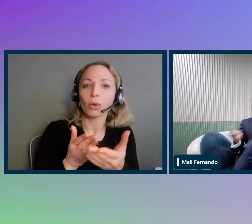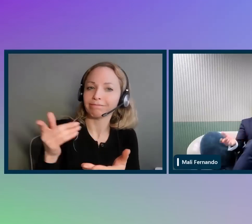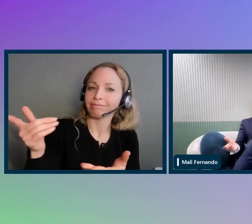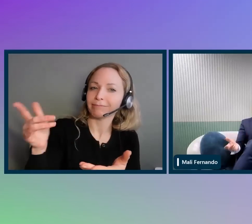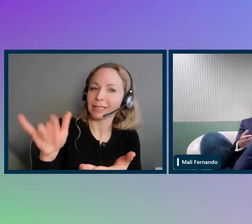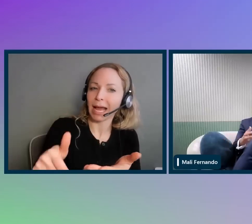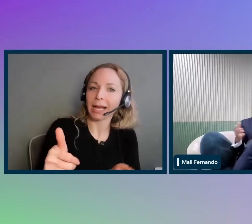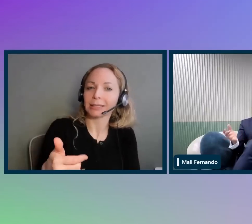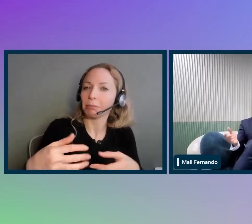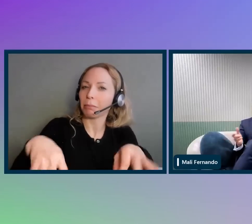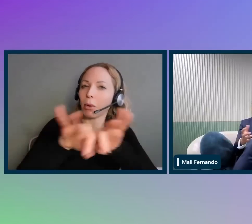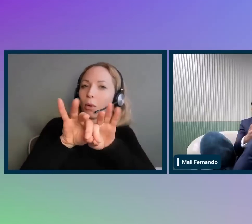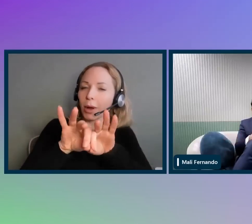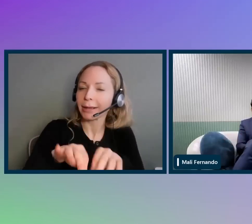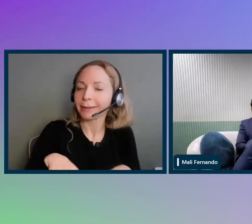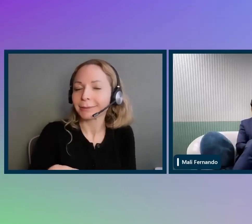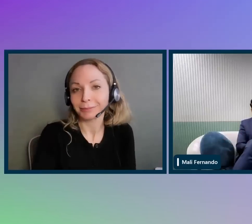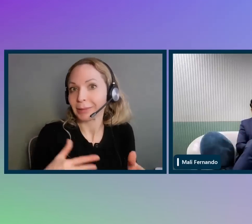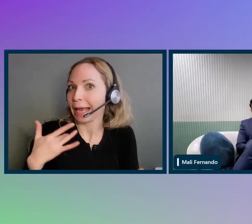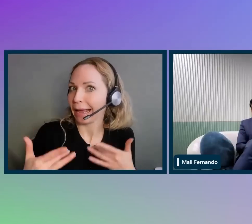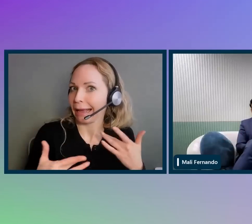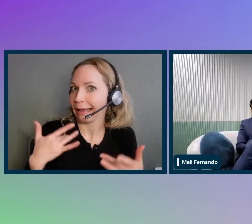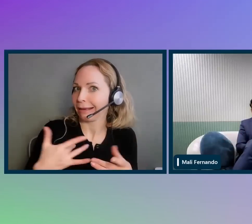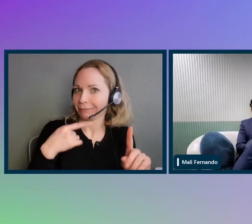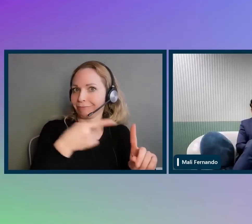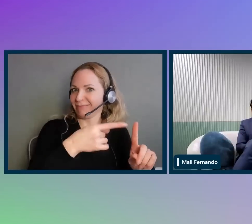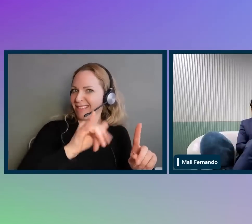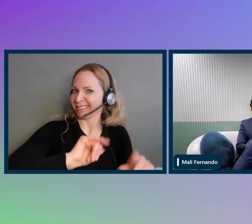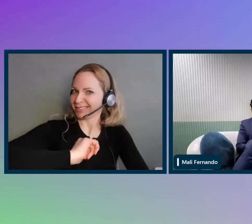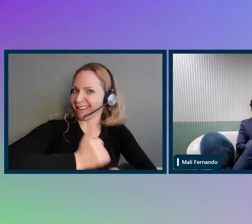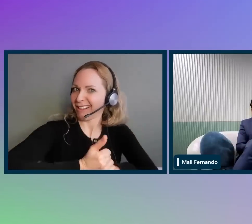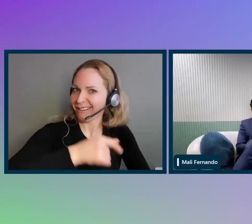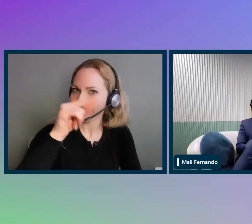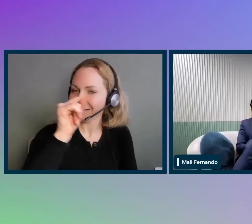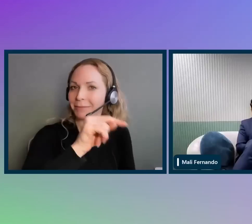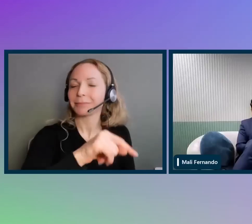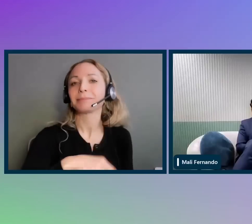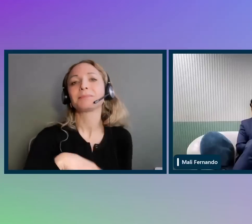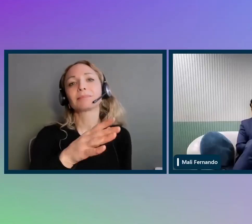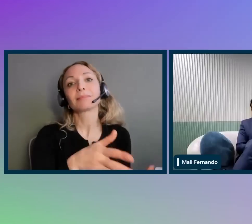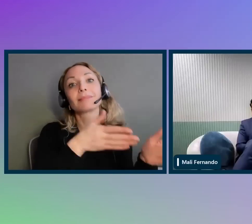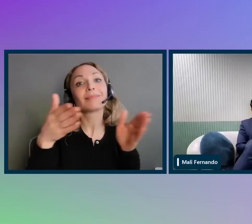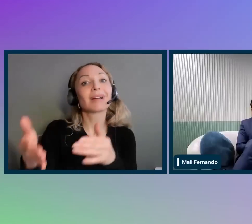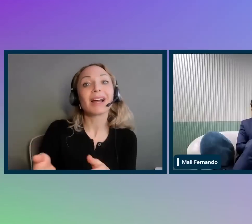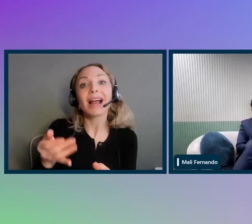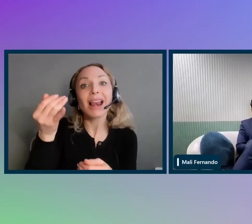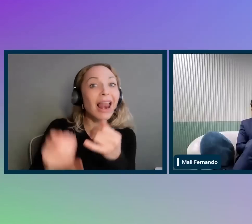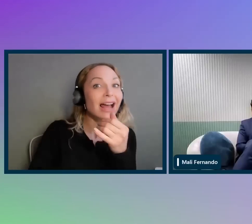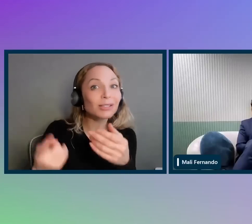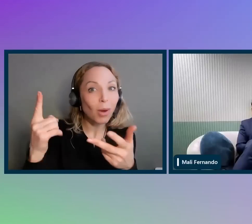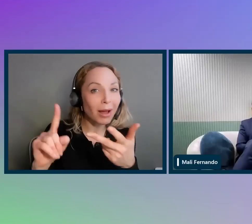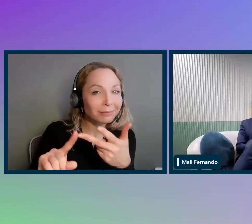Last but not least, and look, this element of our discussion, I could continue for a while,